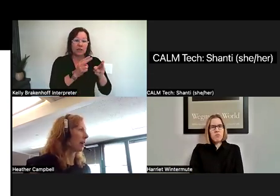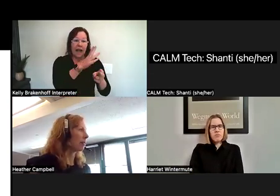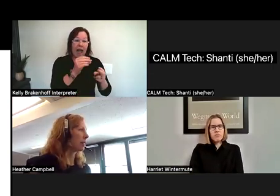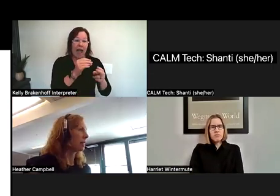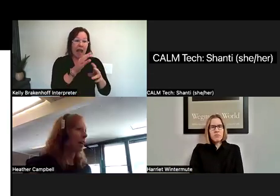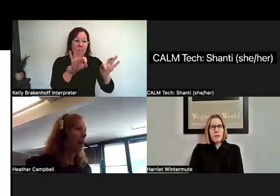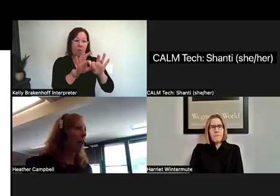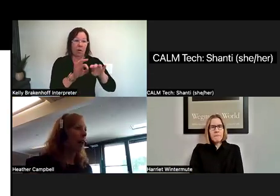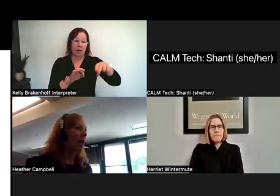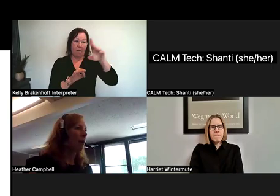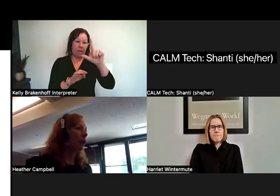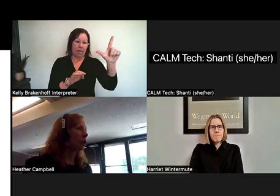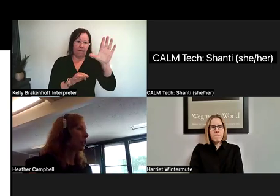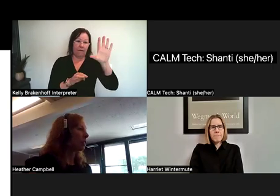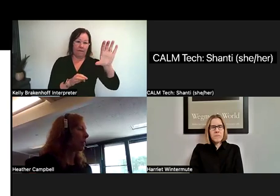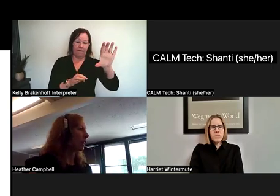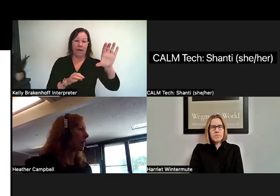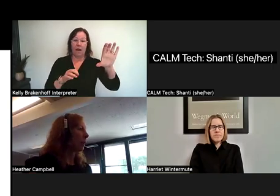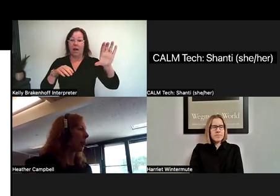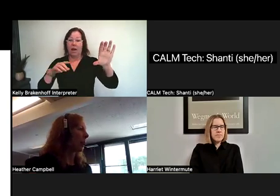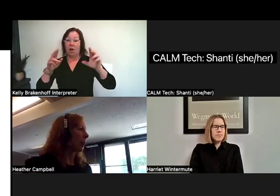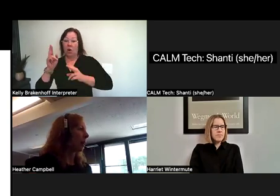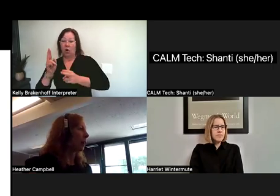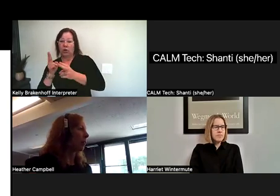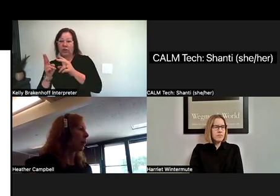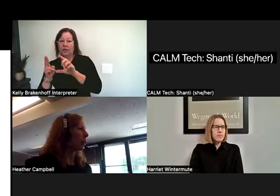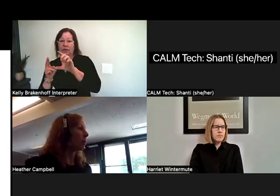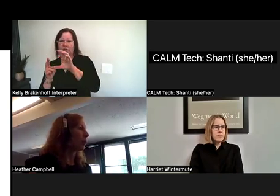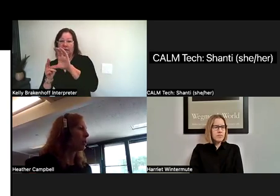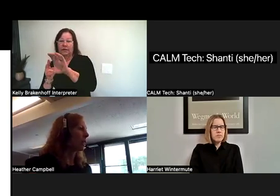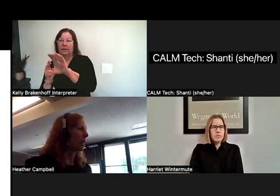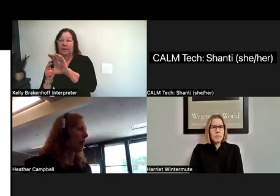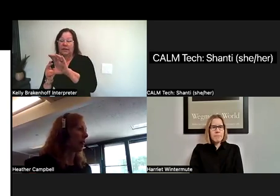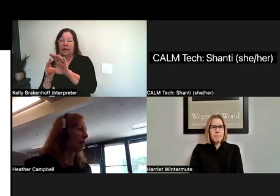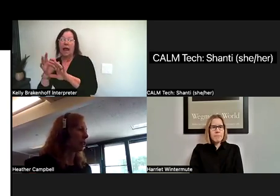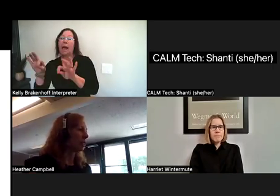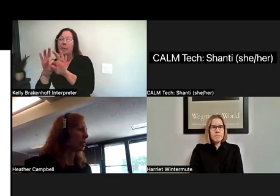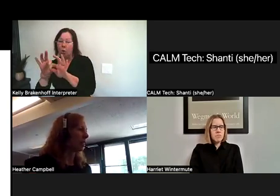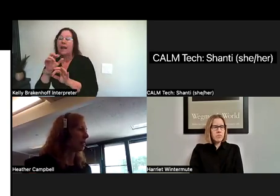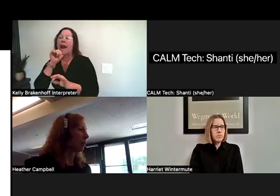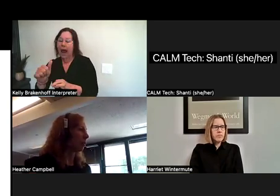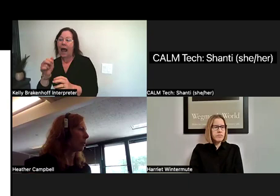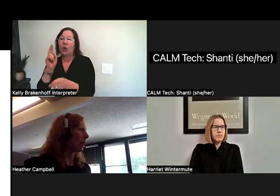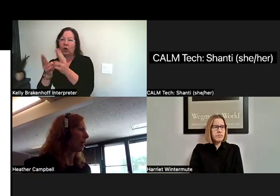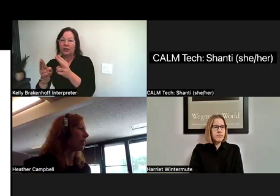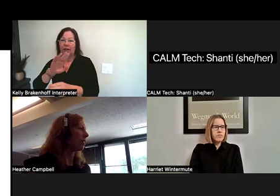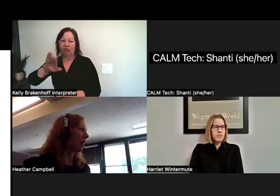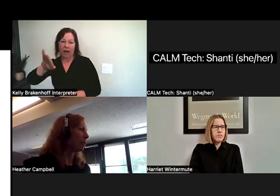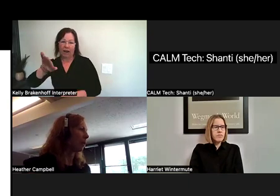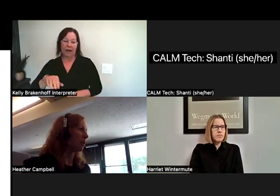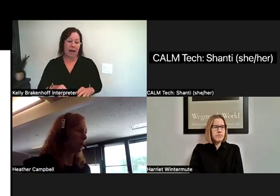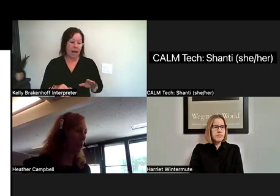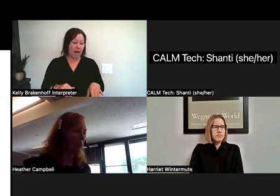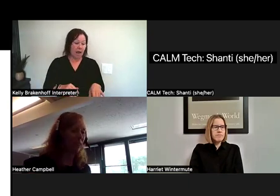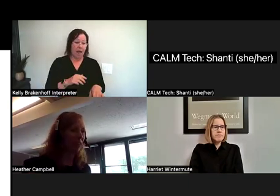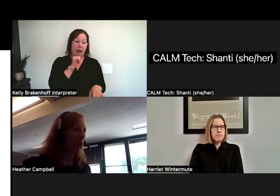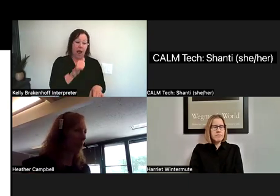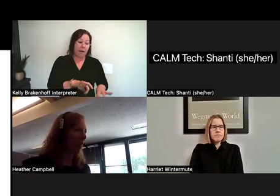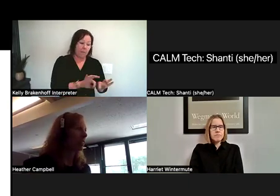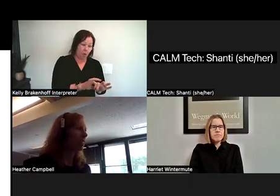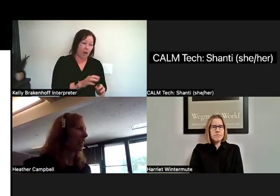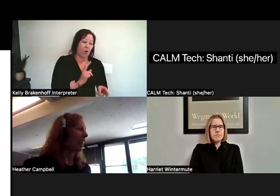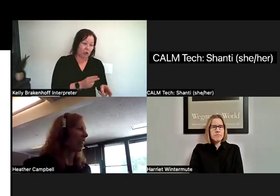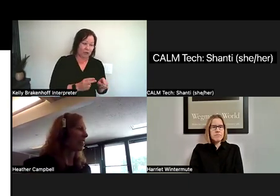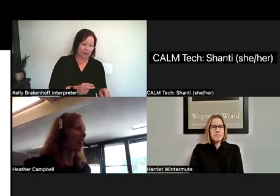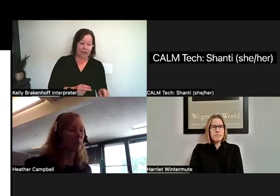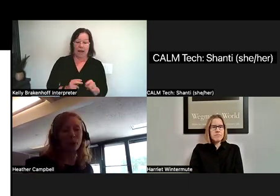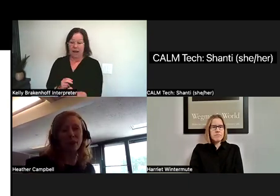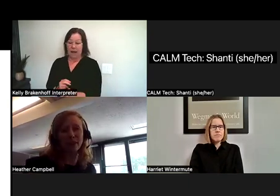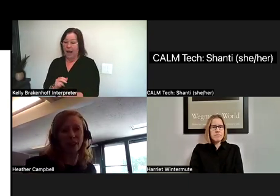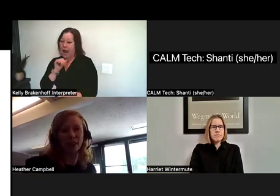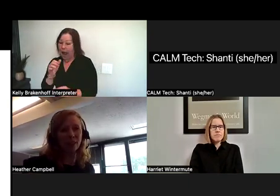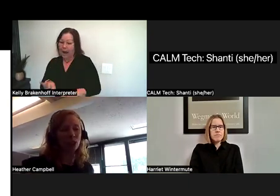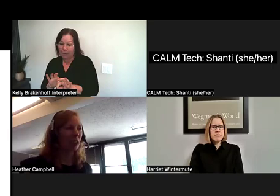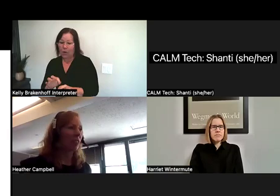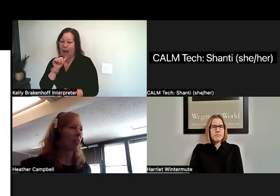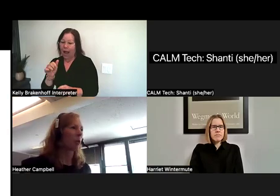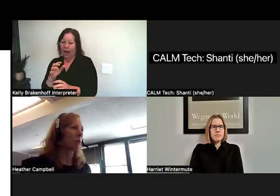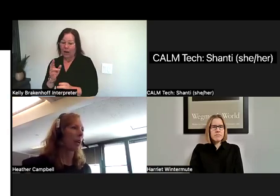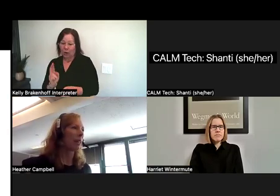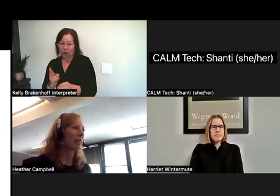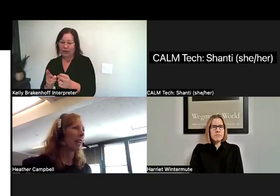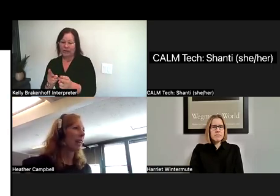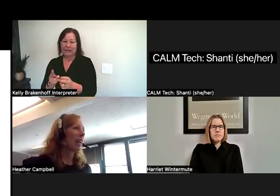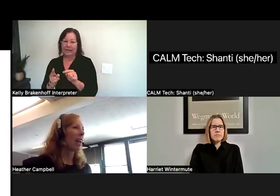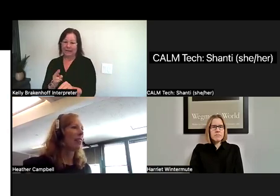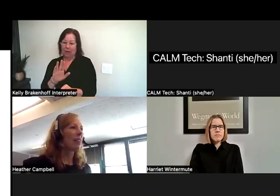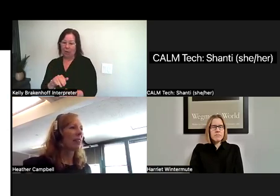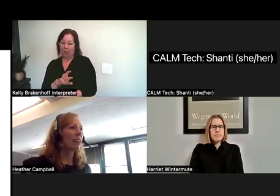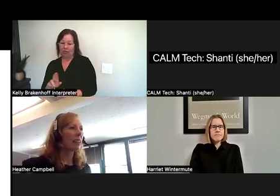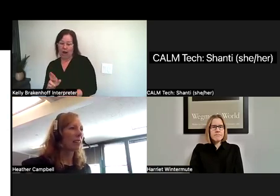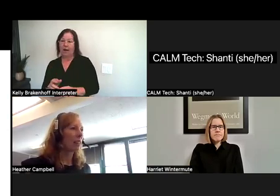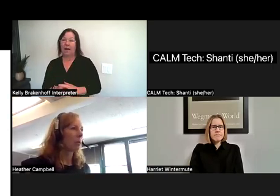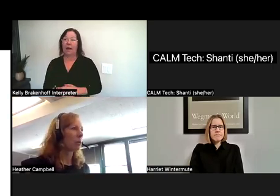left. Rather important not urgent at the top. Not important but not urgent and the classic labors